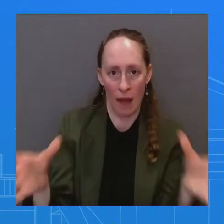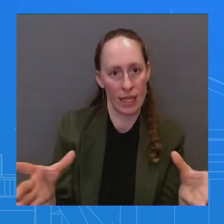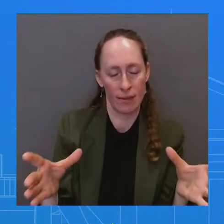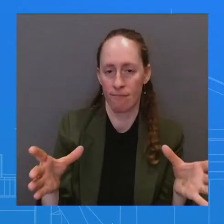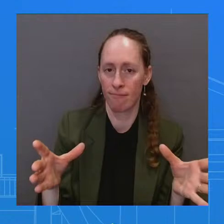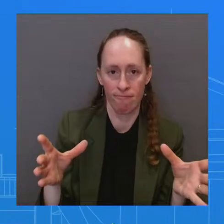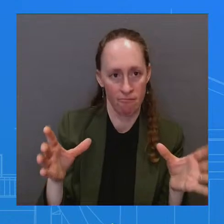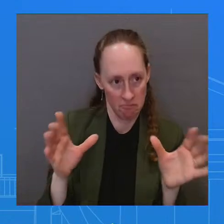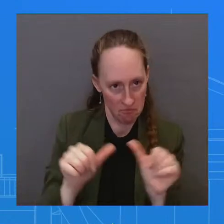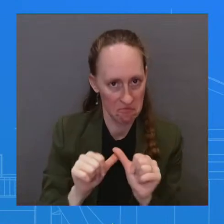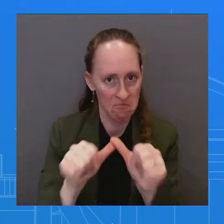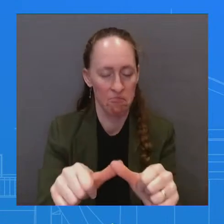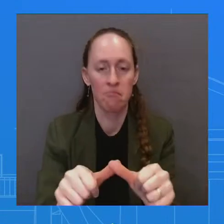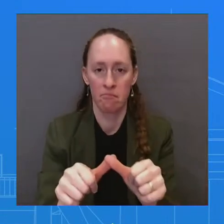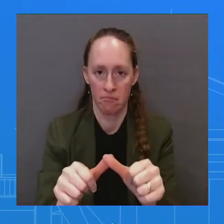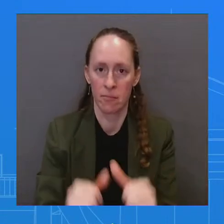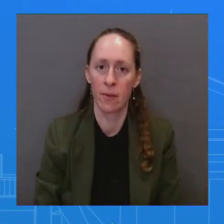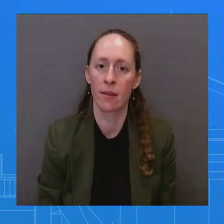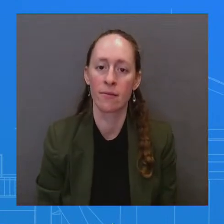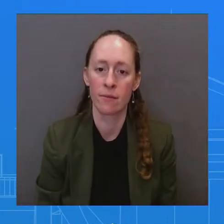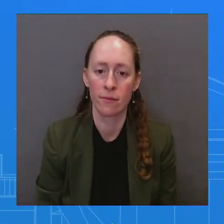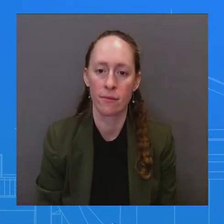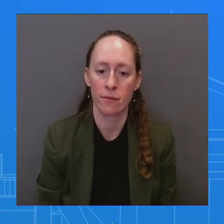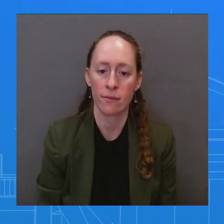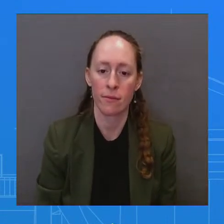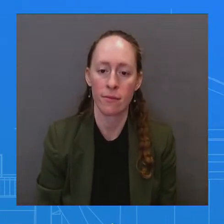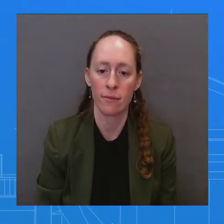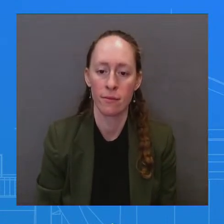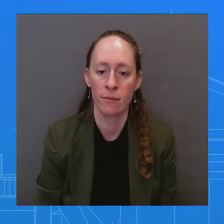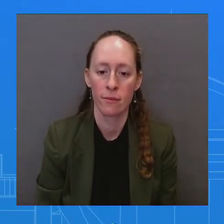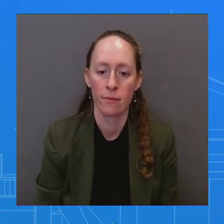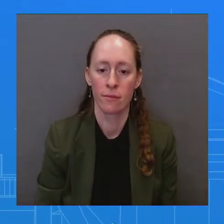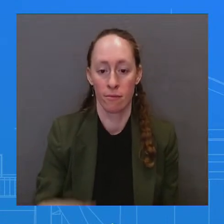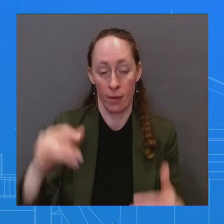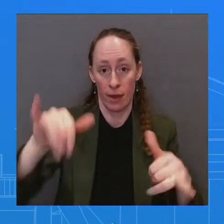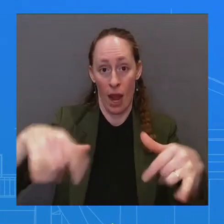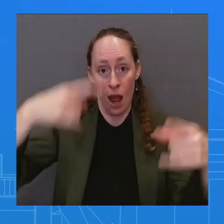as well as efforts to extend the pause even from there. Just a quick update on the figures.